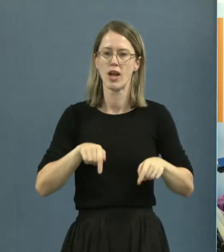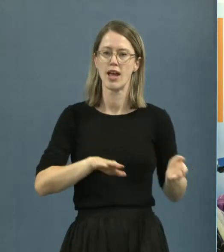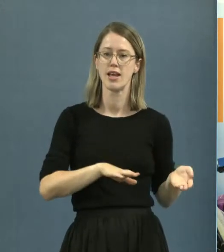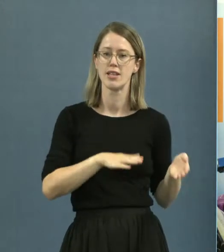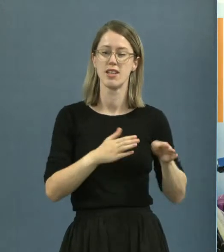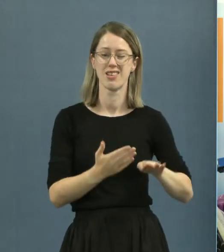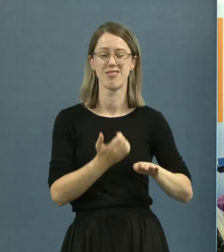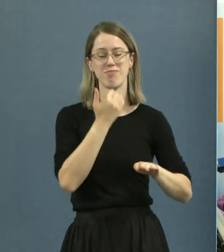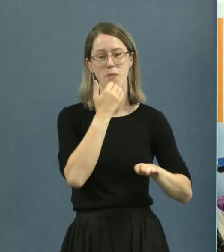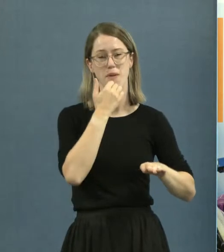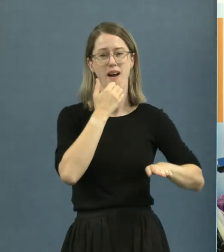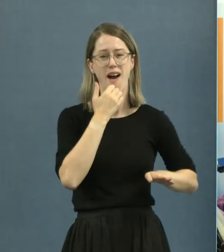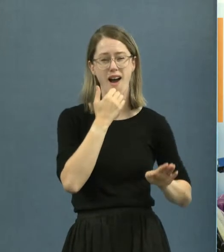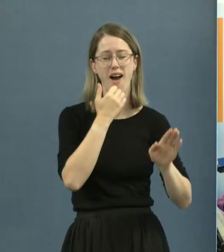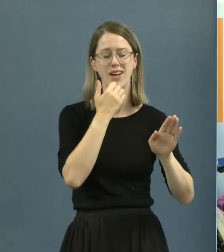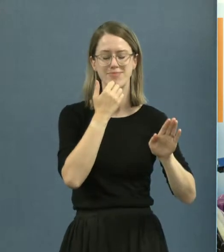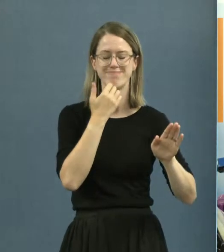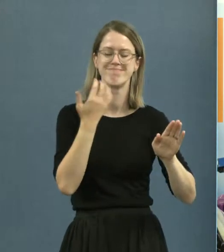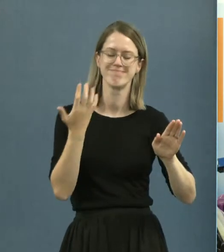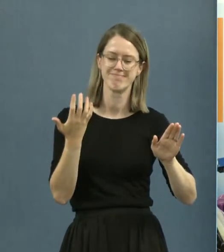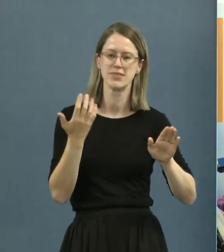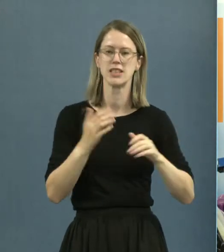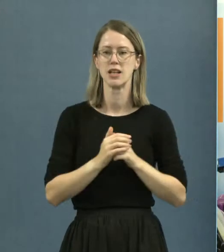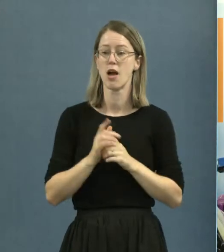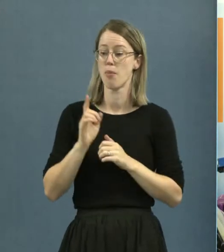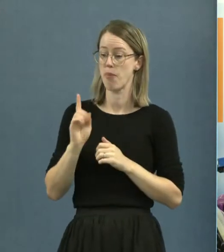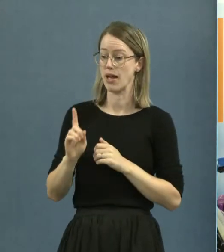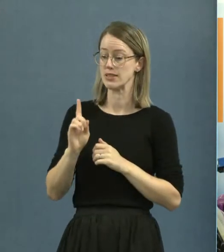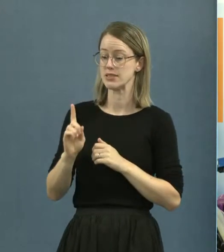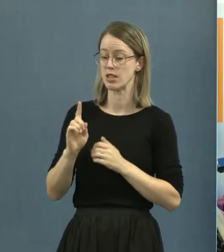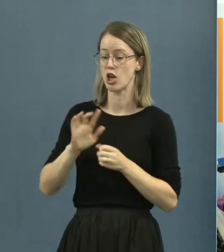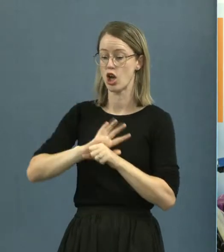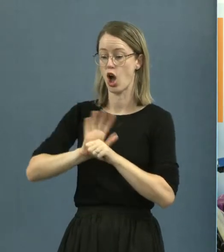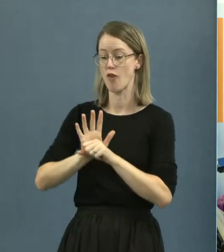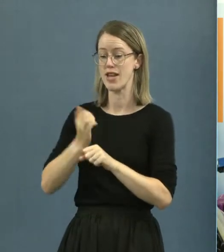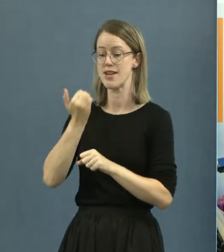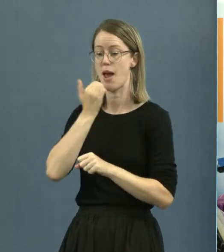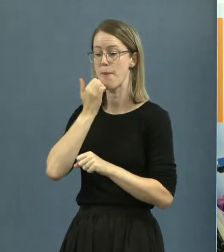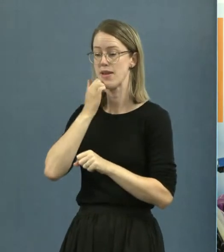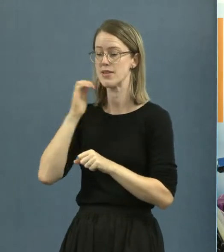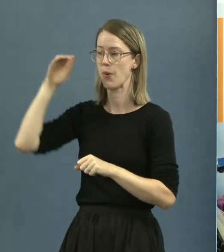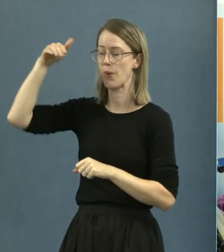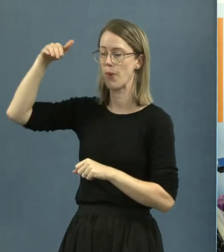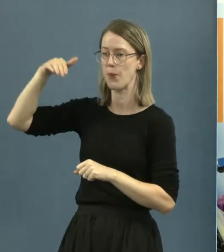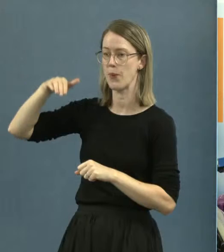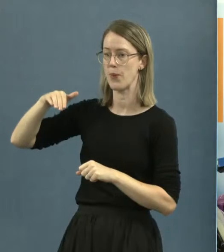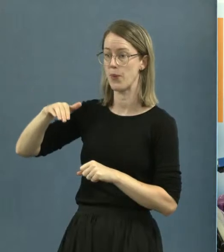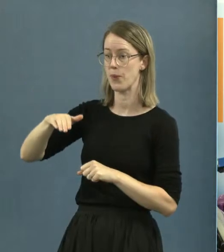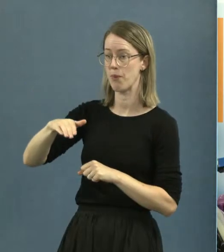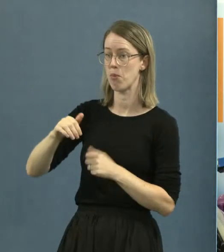deaths, it is encouraging to see a continued and sustained